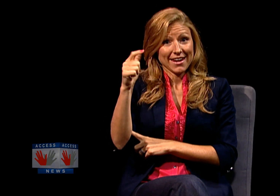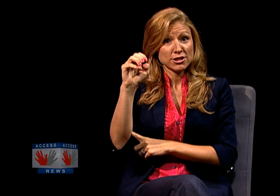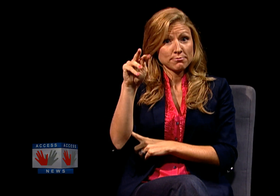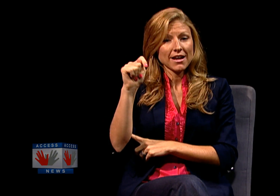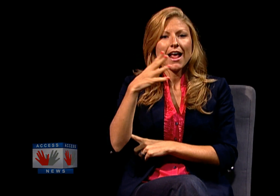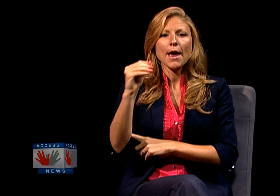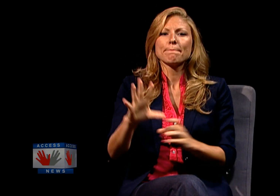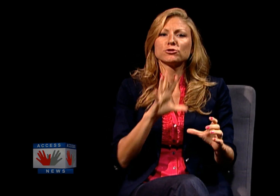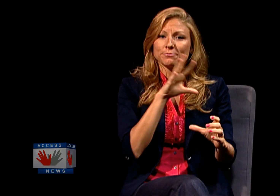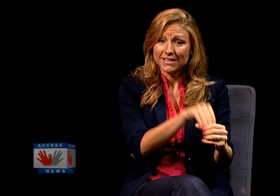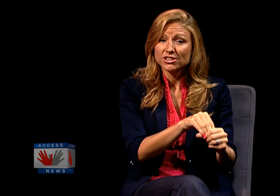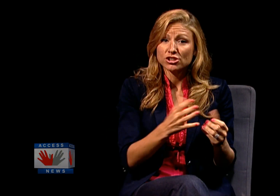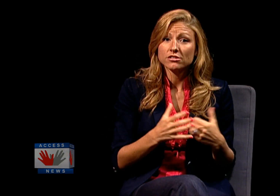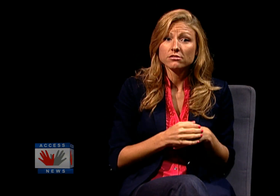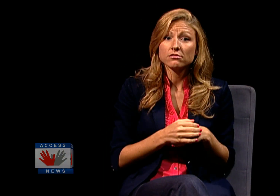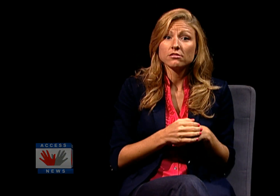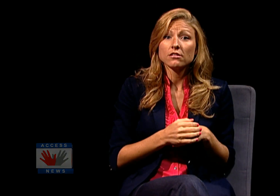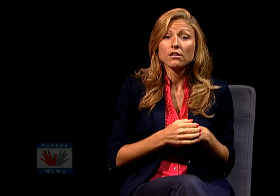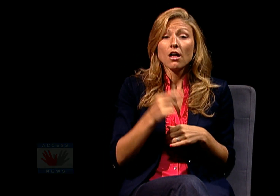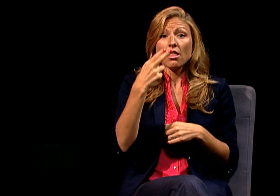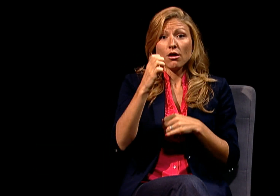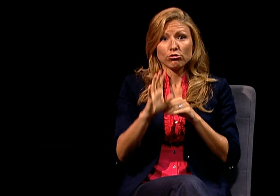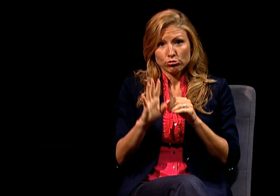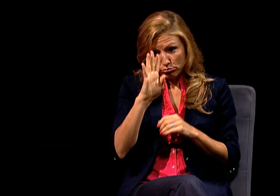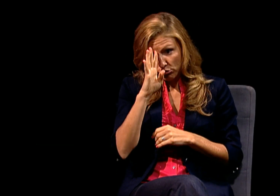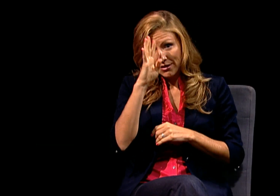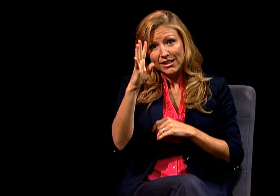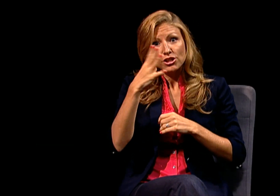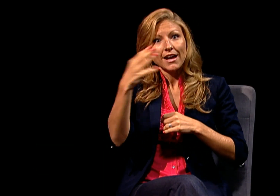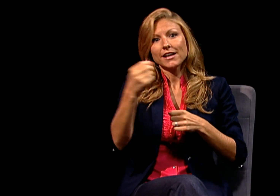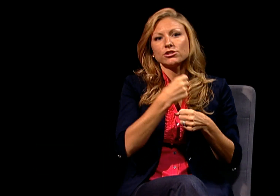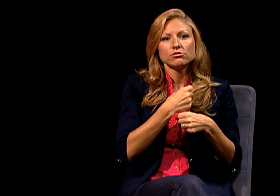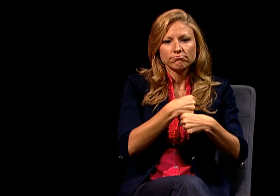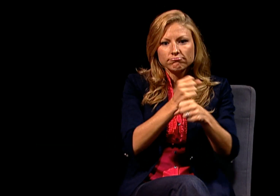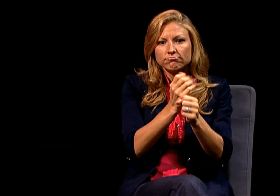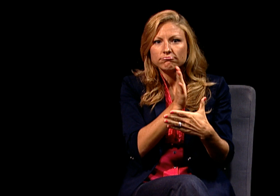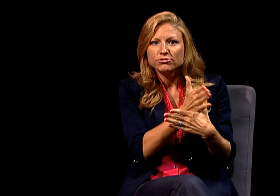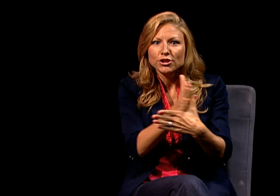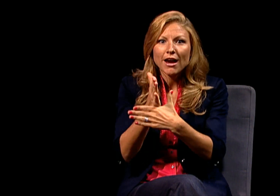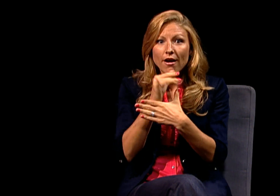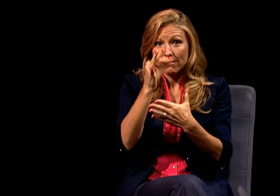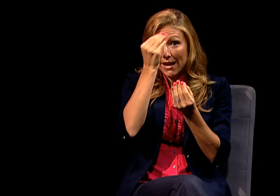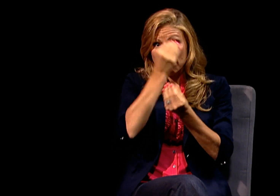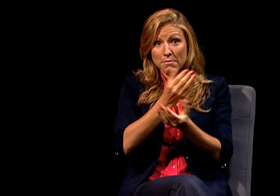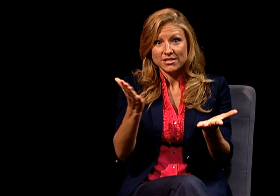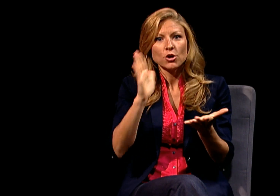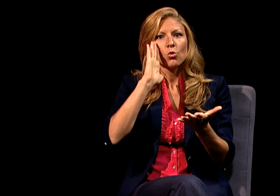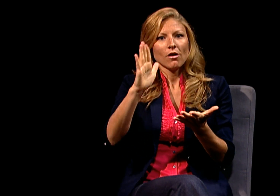WHICH FOSTERS COMMUNITY ENGAGEMENT AND PARTICIPATION. THE CREATION AND SHARING OF INFORMATION